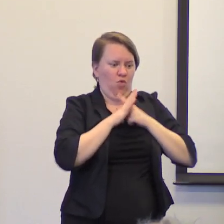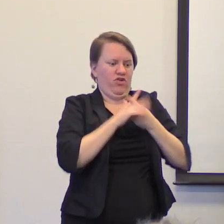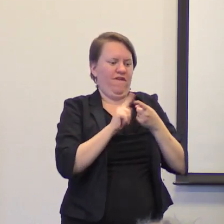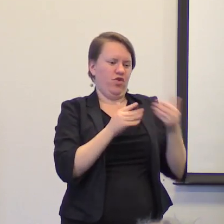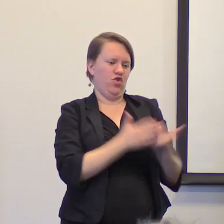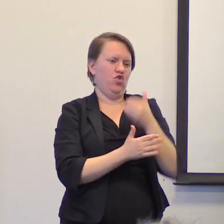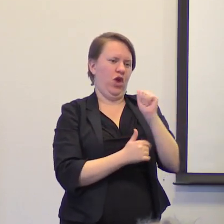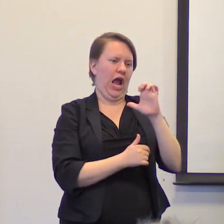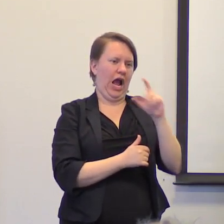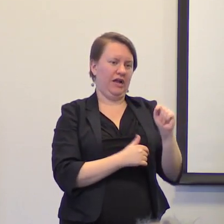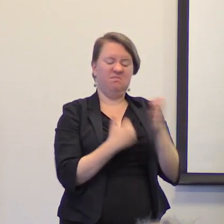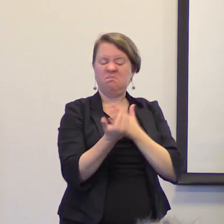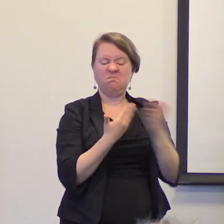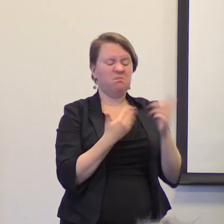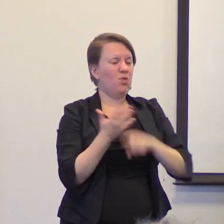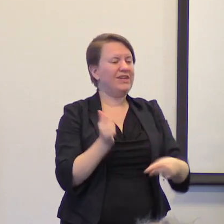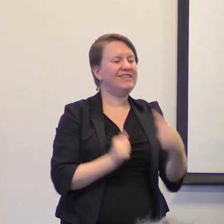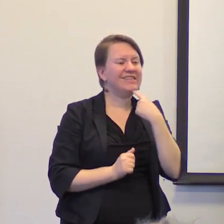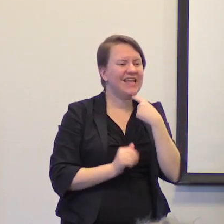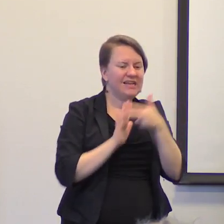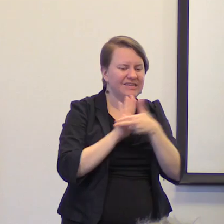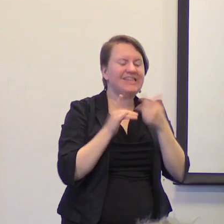That regardless of what it says, that it's still a Muslim ban.